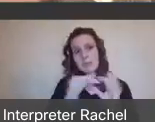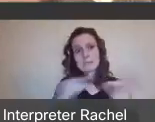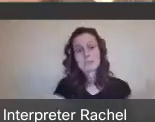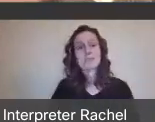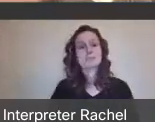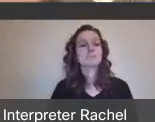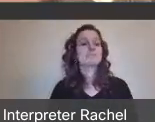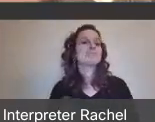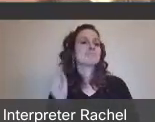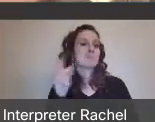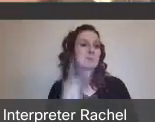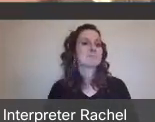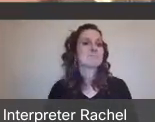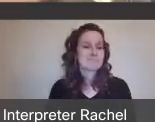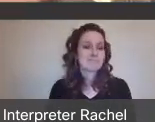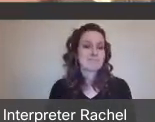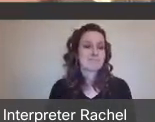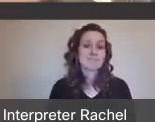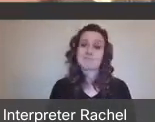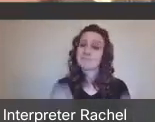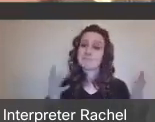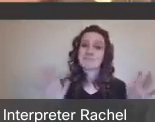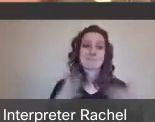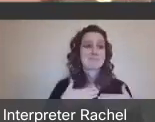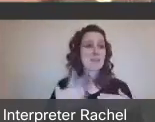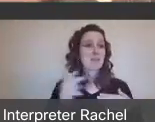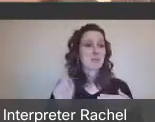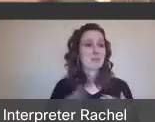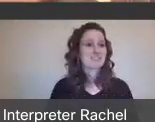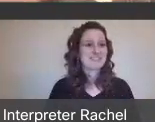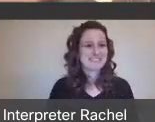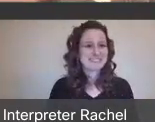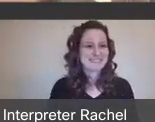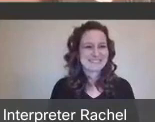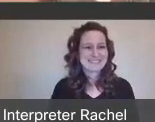[Reporter] Okay. Okay those, that's my three questions. Thank you.